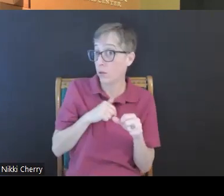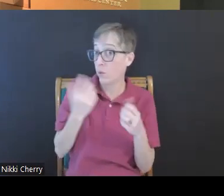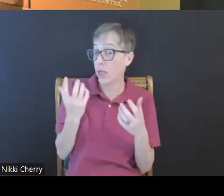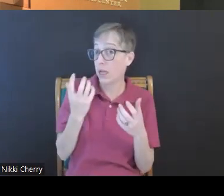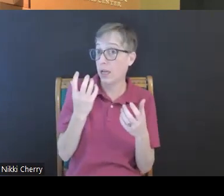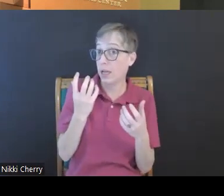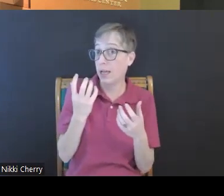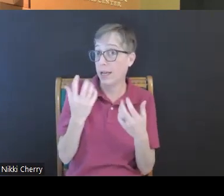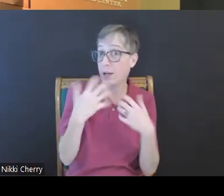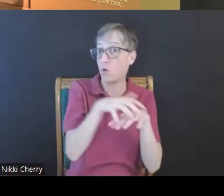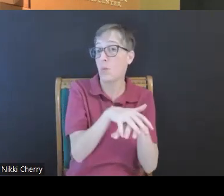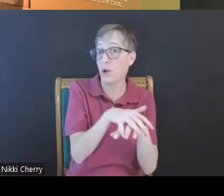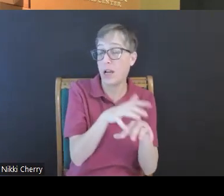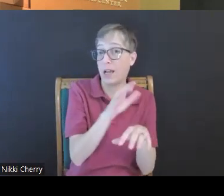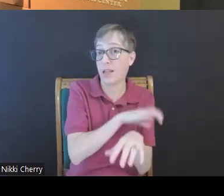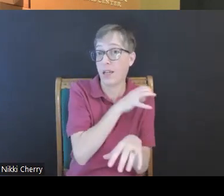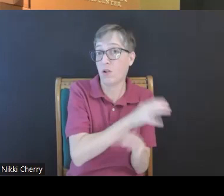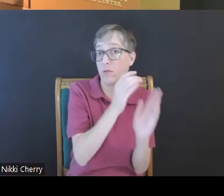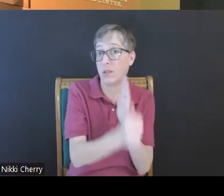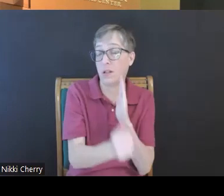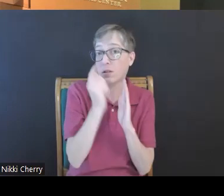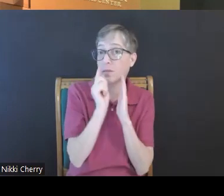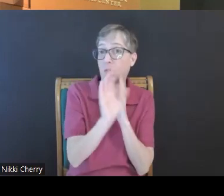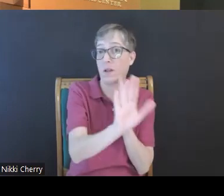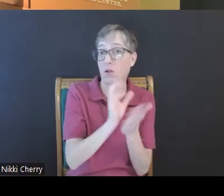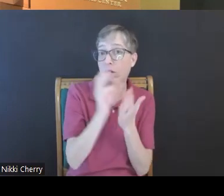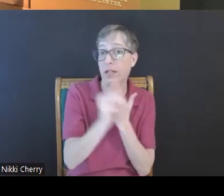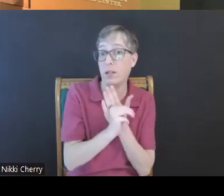motivational interview and cognitive behavioral therapy and it turns out they can uh you know